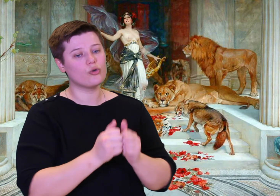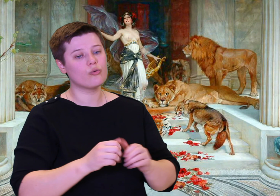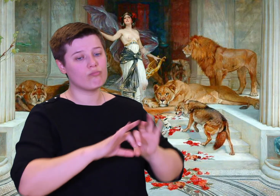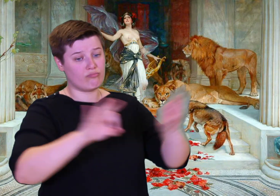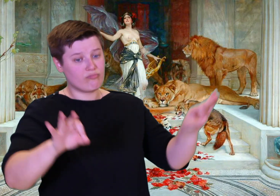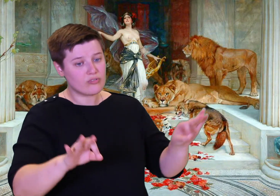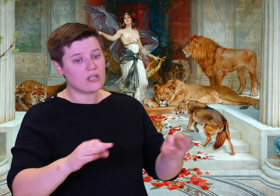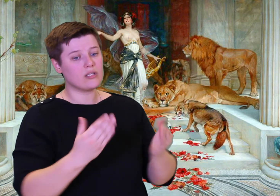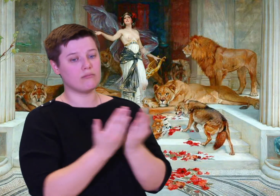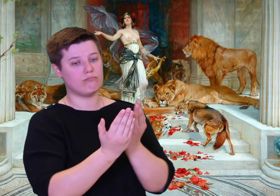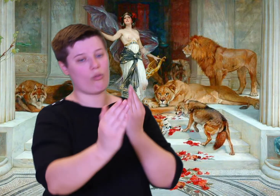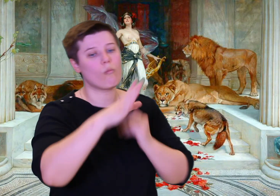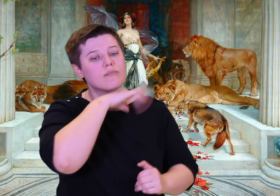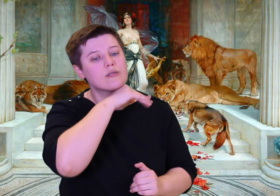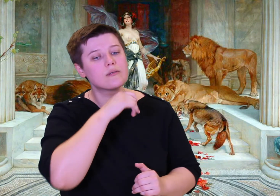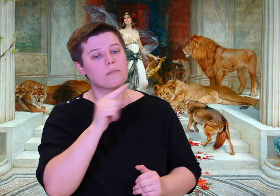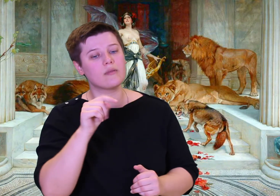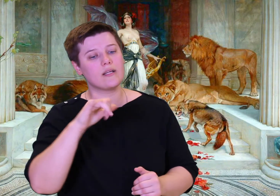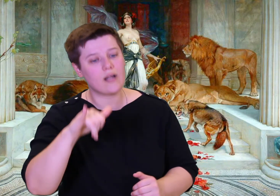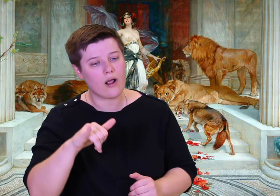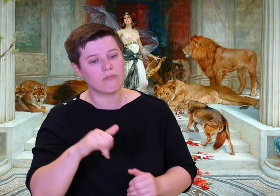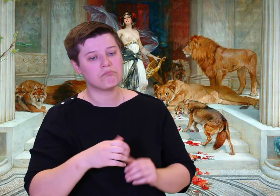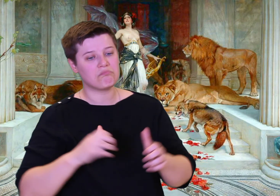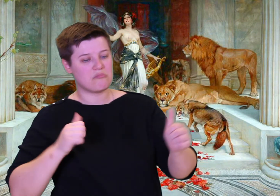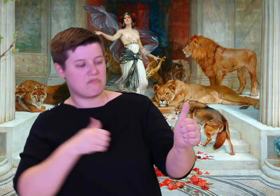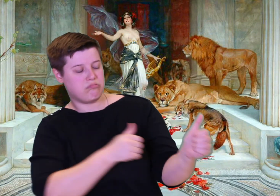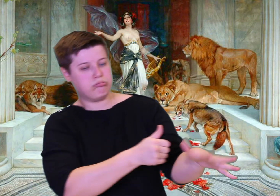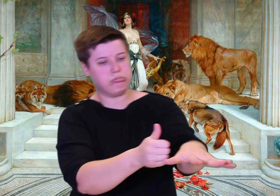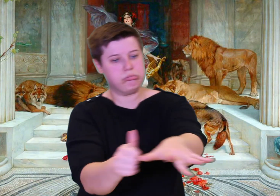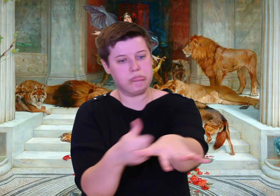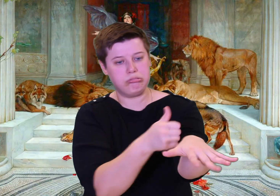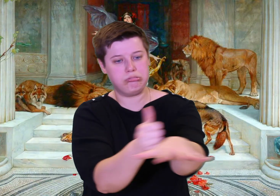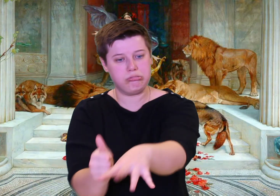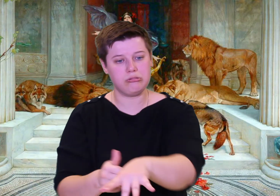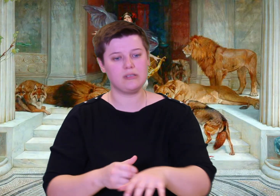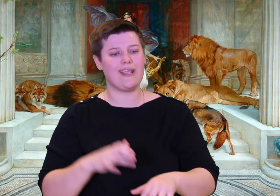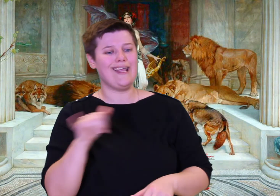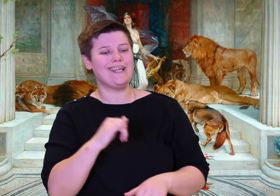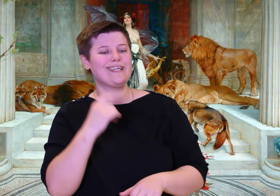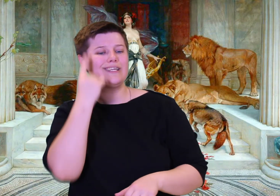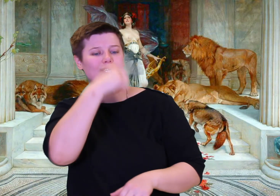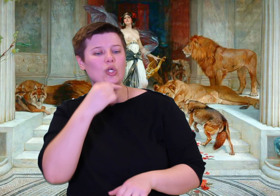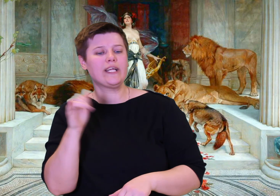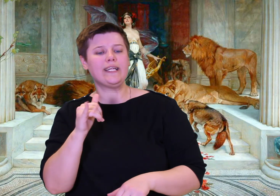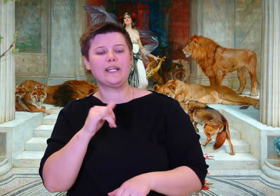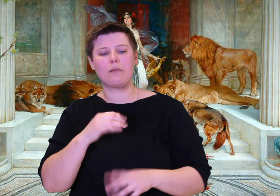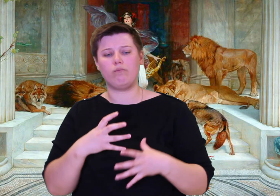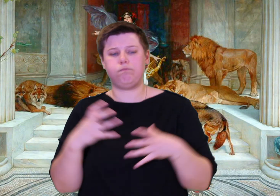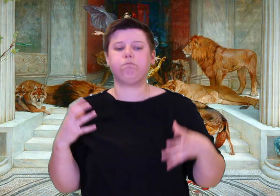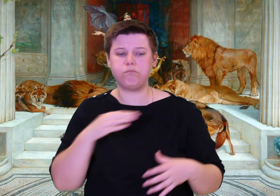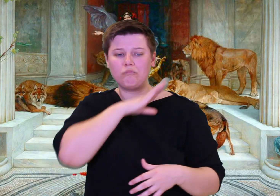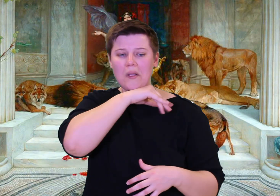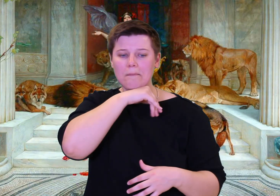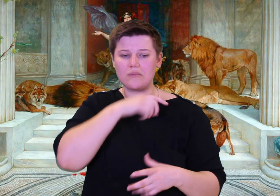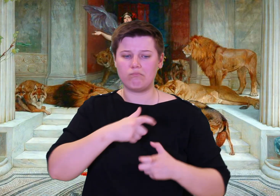eyes my crew of loyal men.' So Circe left the hall, holding her wand and opened up